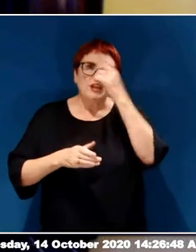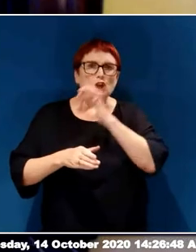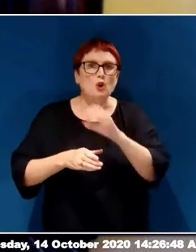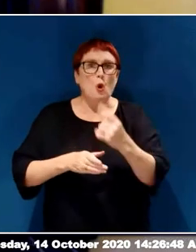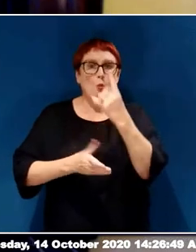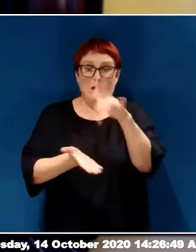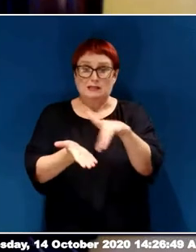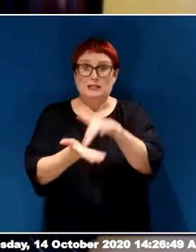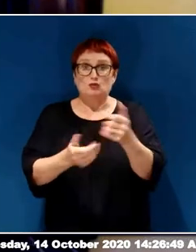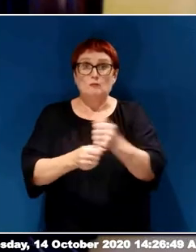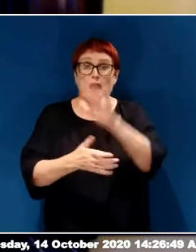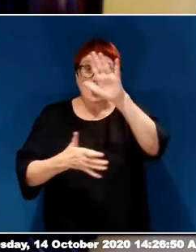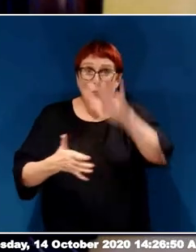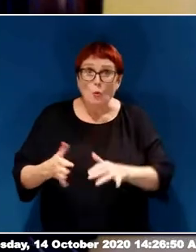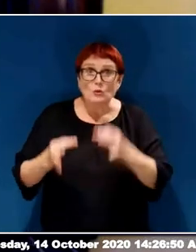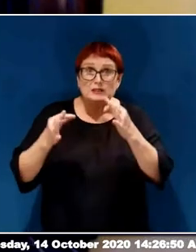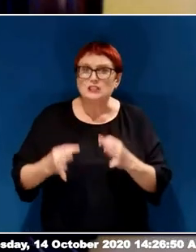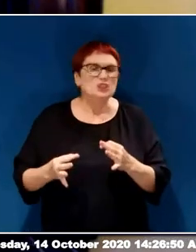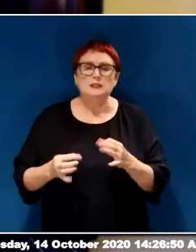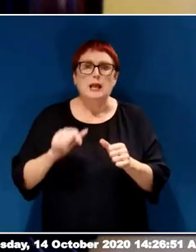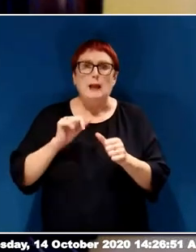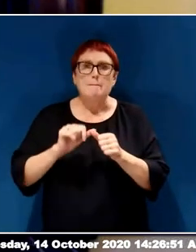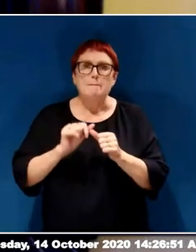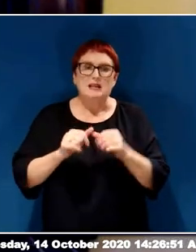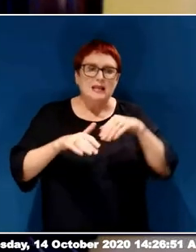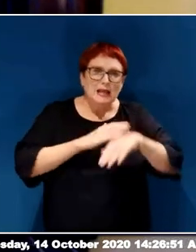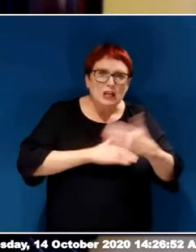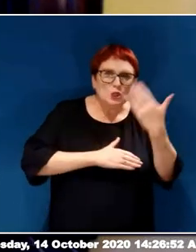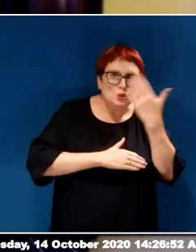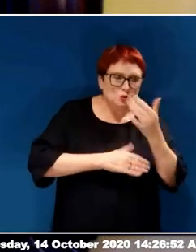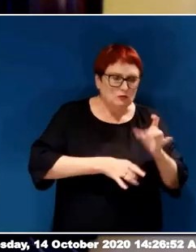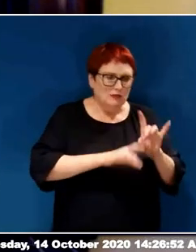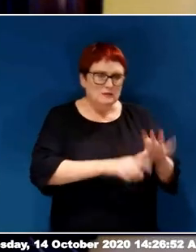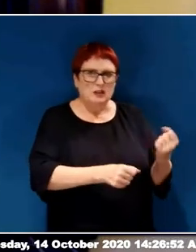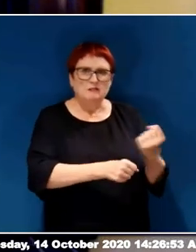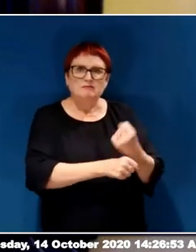And there is nothing inherently wrong with that view because context matters.